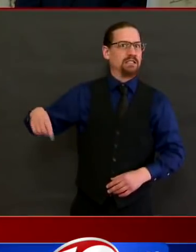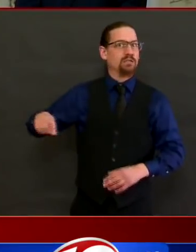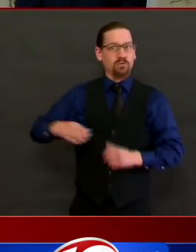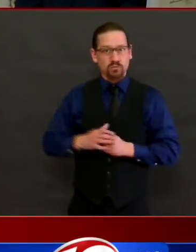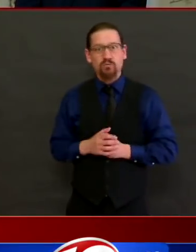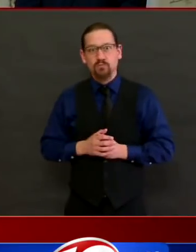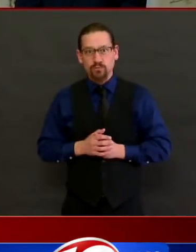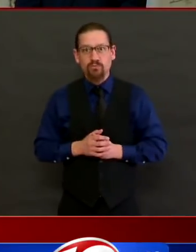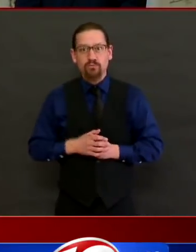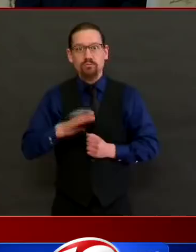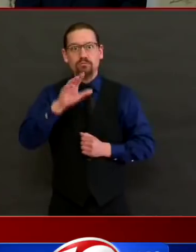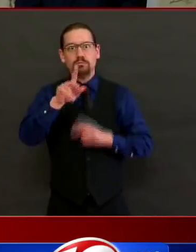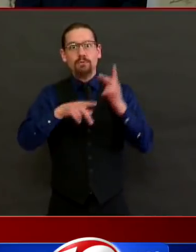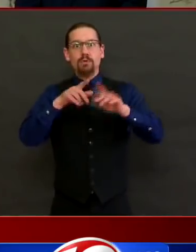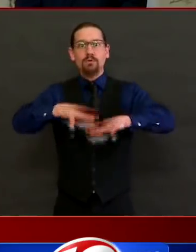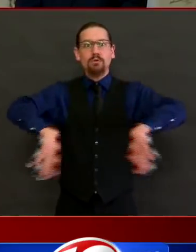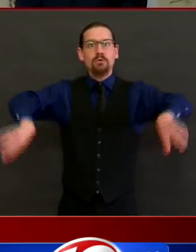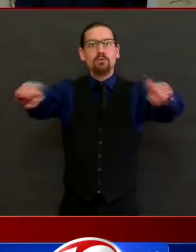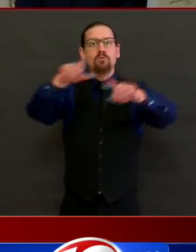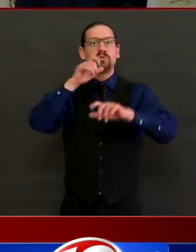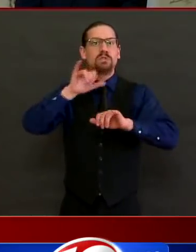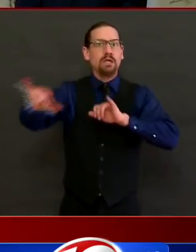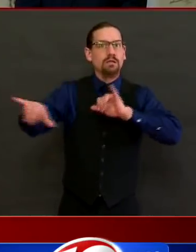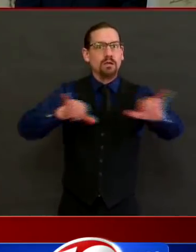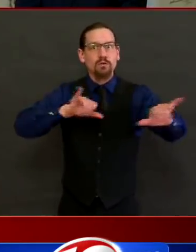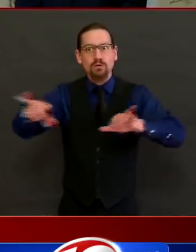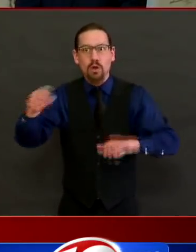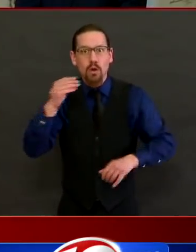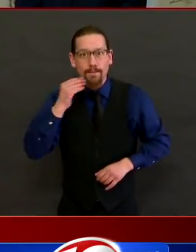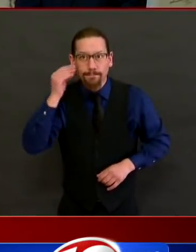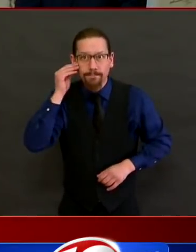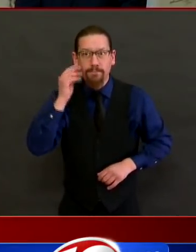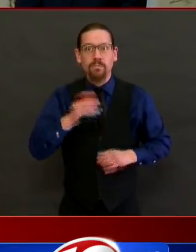WORKING OUR TAILS OFF, INCLUDING HUGH AND THOSE OF YOU --